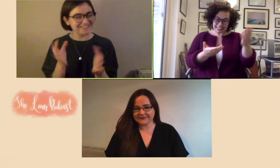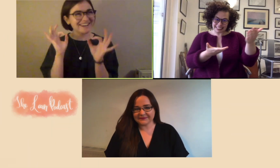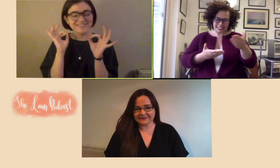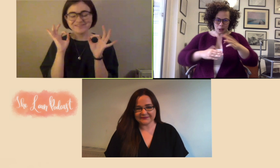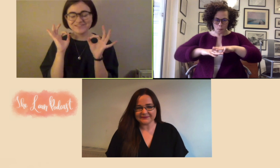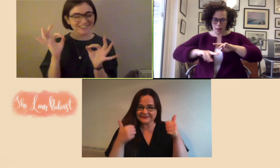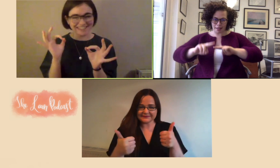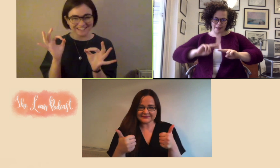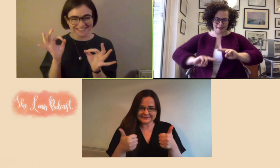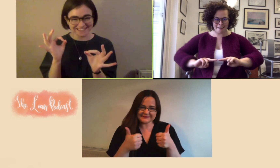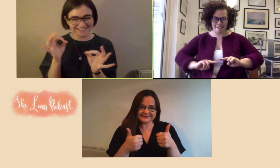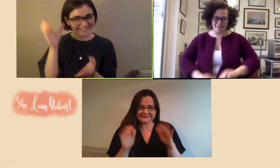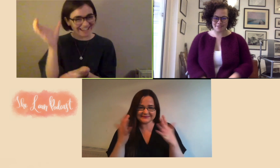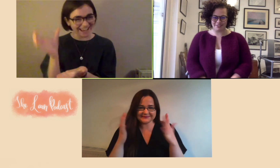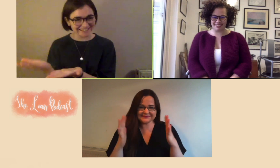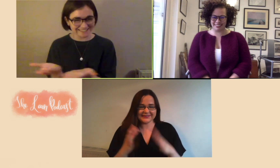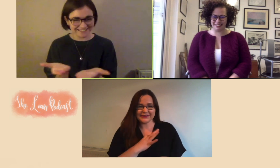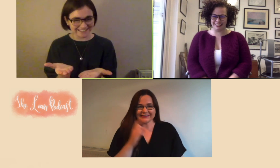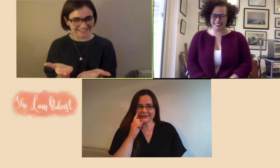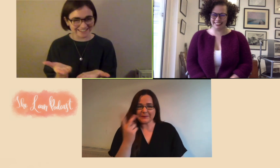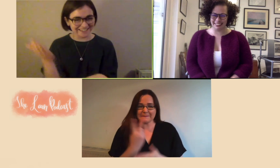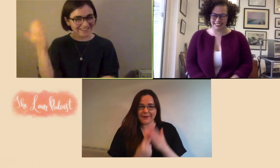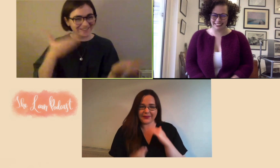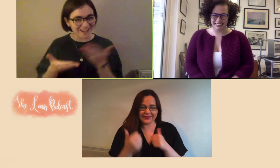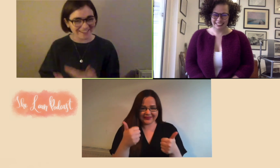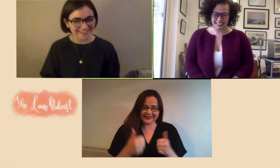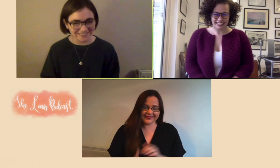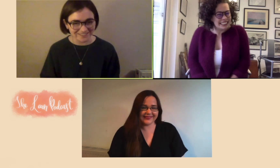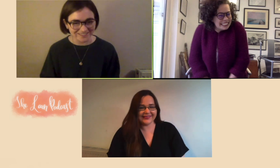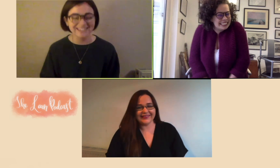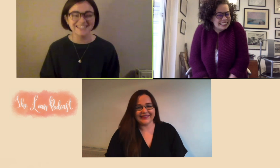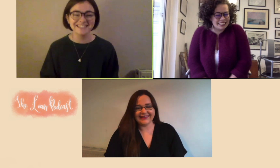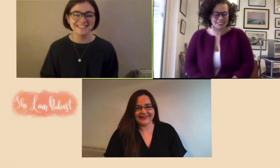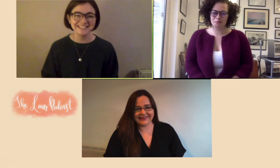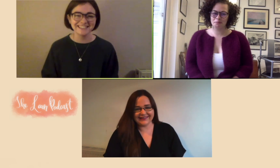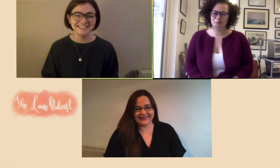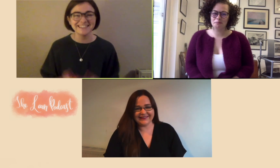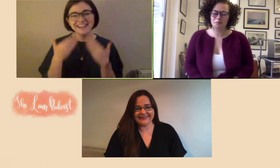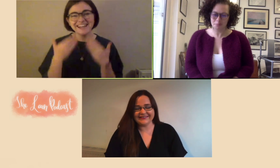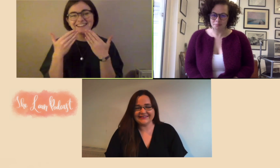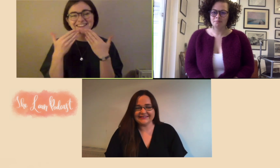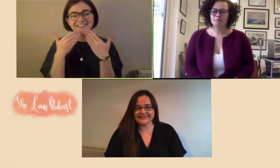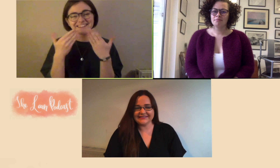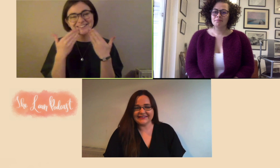to have our wonderful guests here with us. You're so welcome. It's good to see you both.